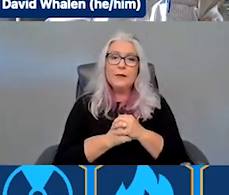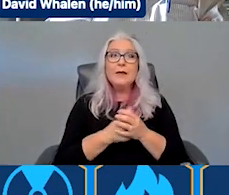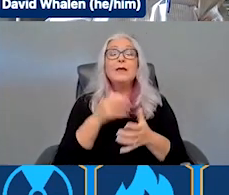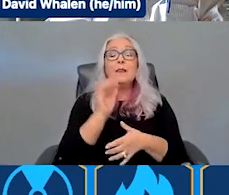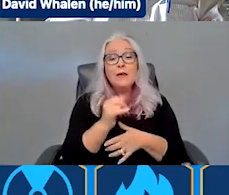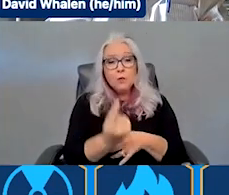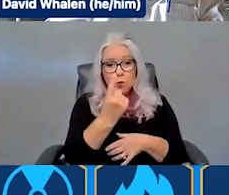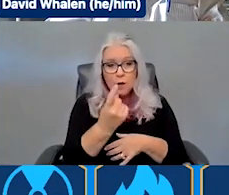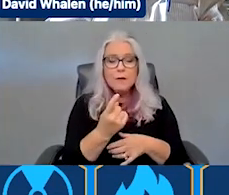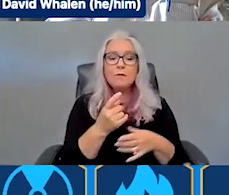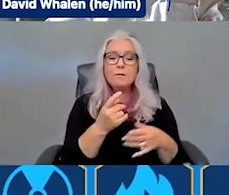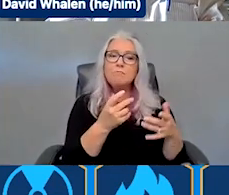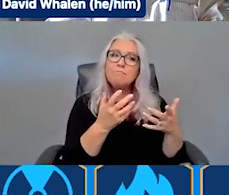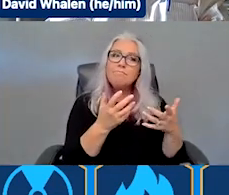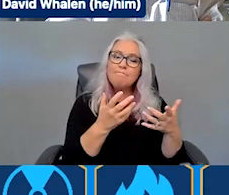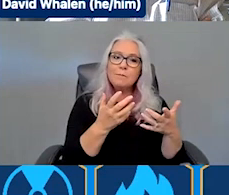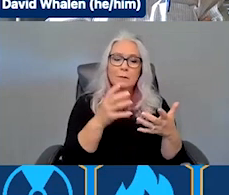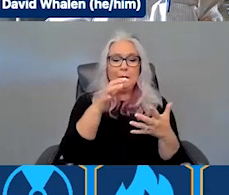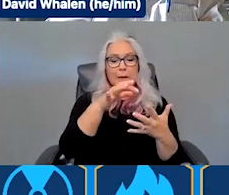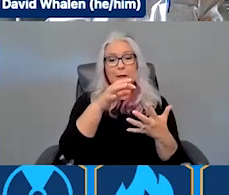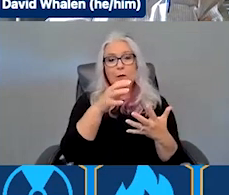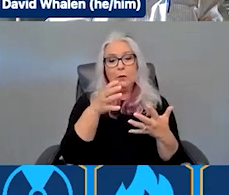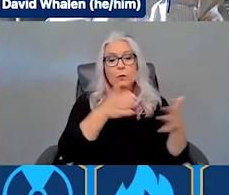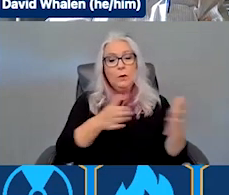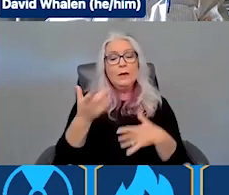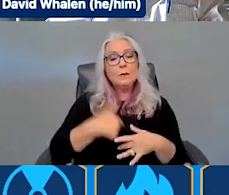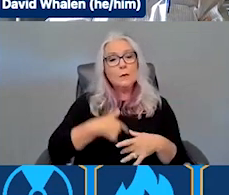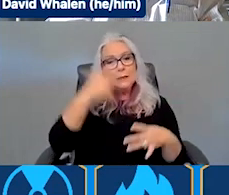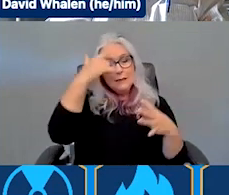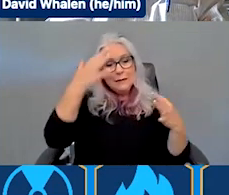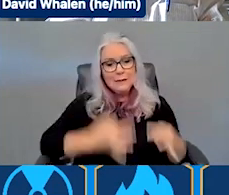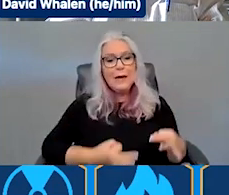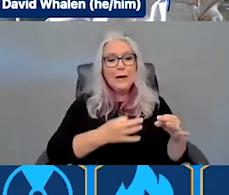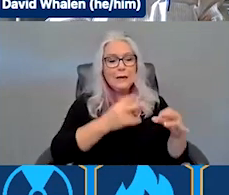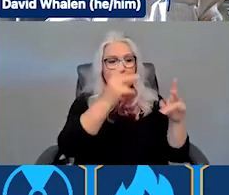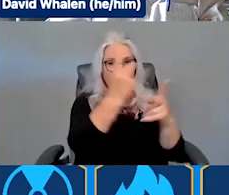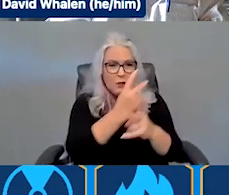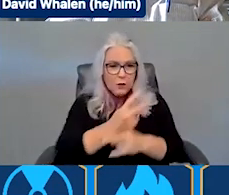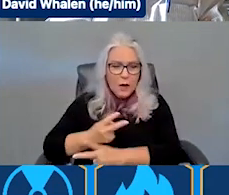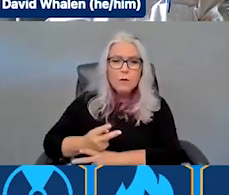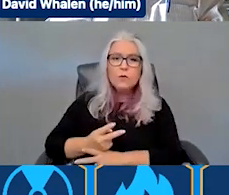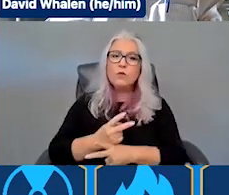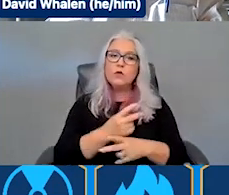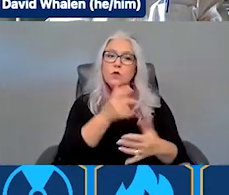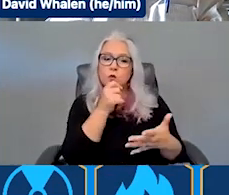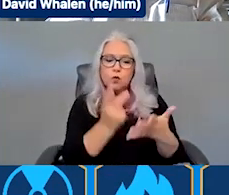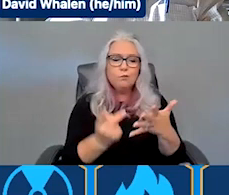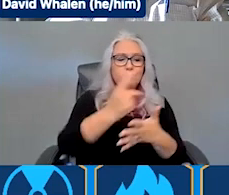what we mean by short term prognosis and going from there. A lot of hospitals across the United States at least